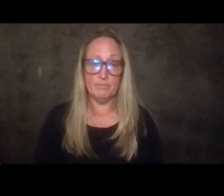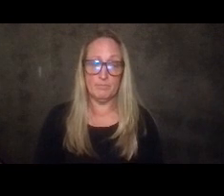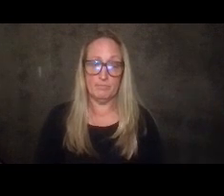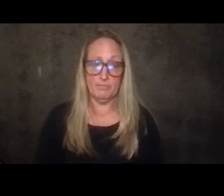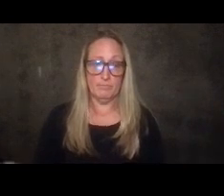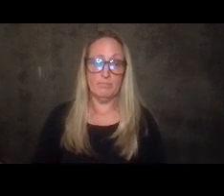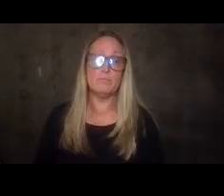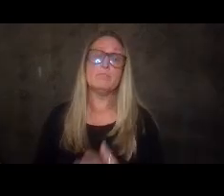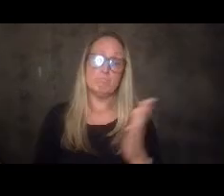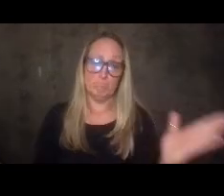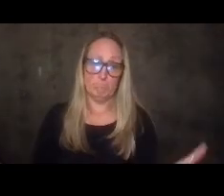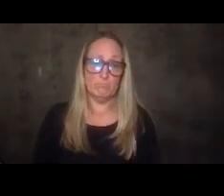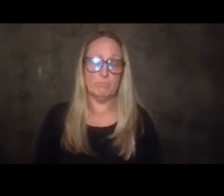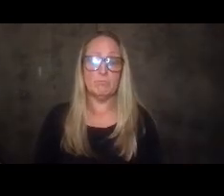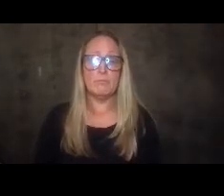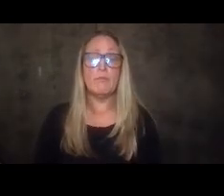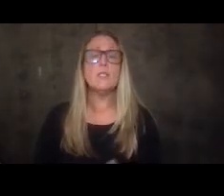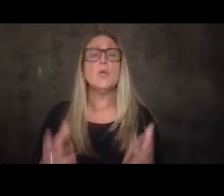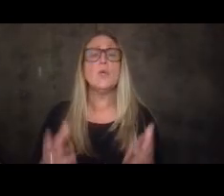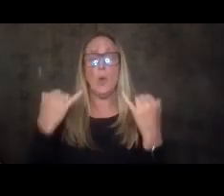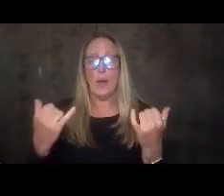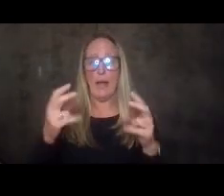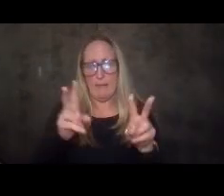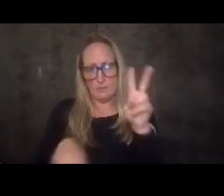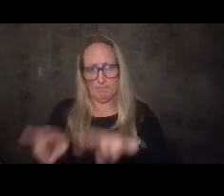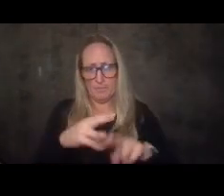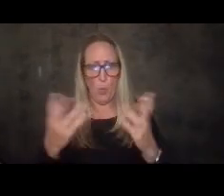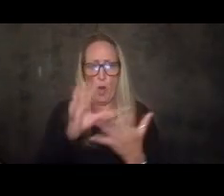OK. So let's go ahead and take a look at what options are